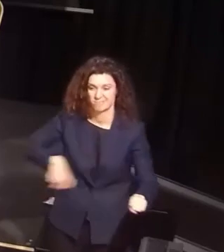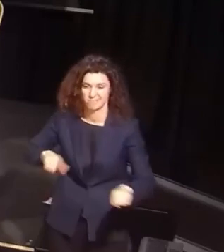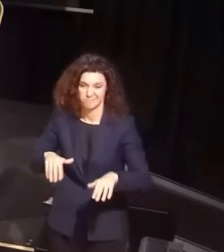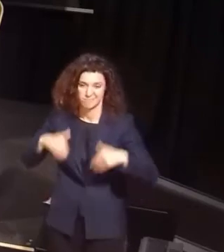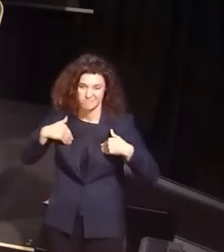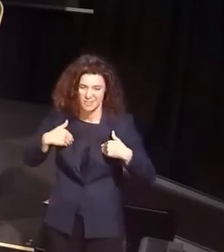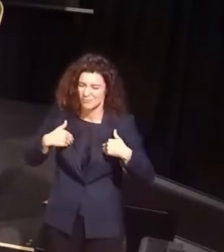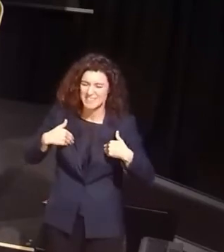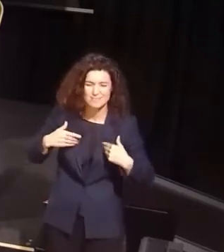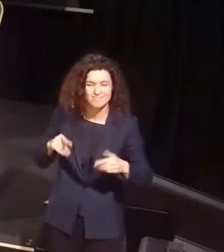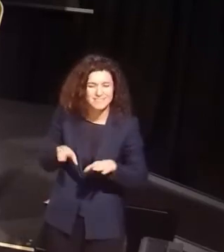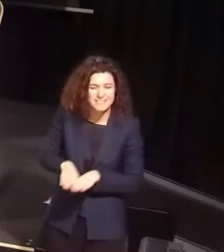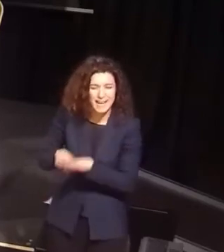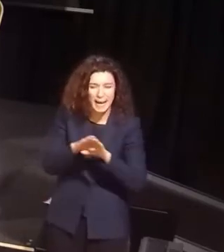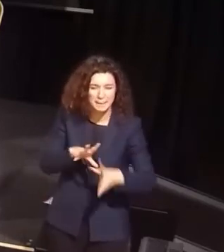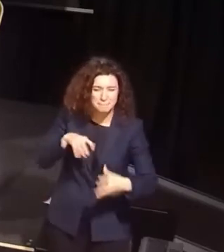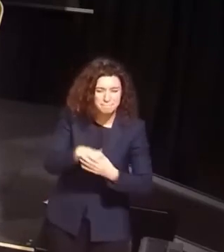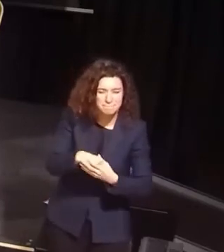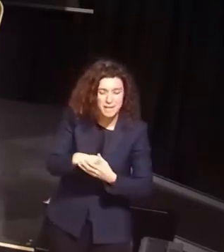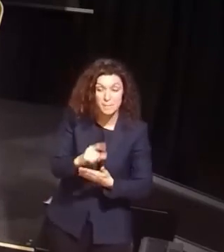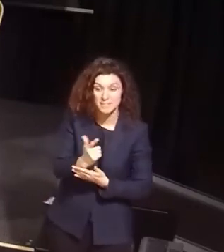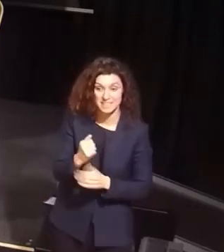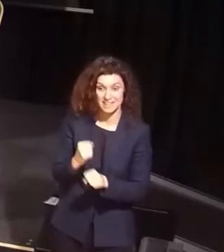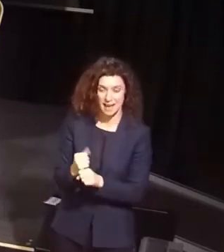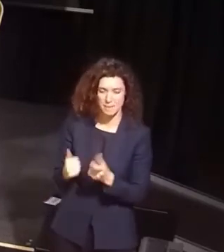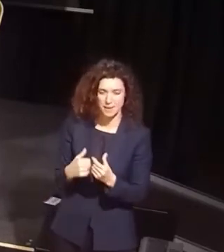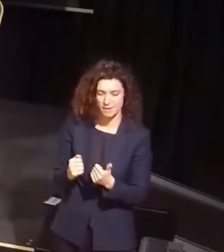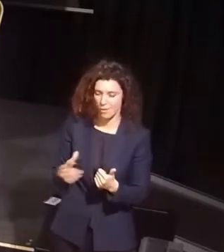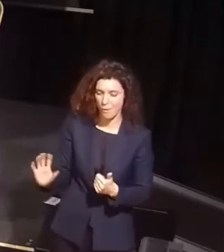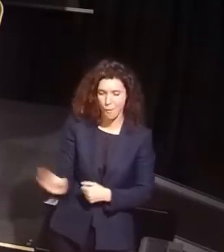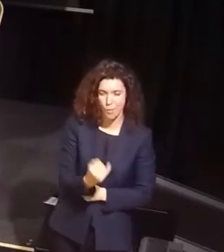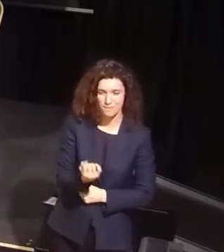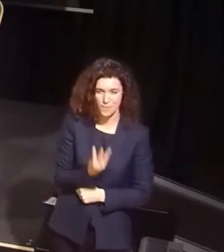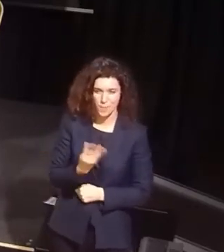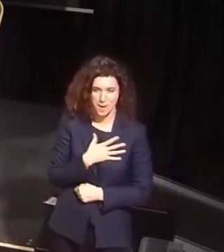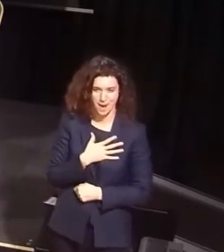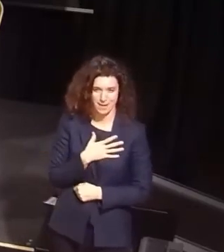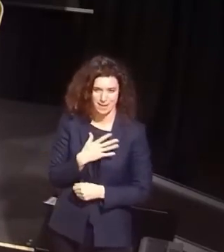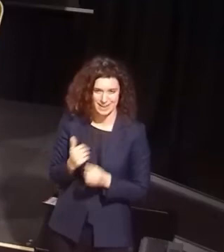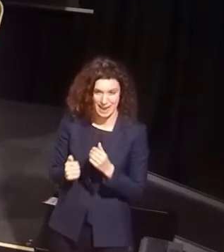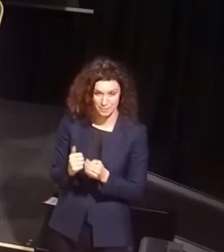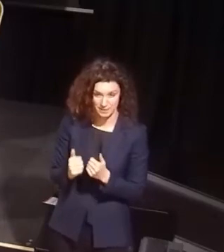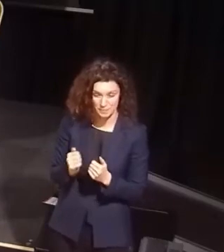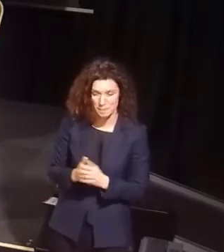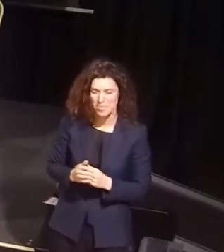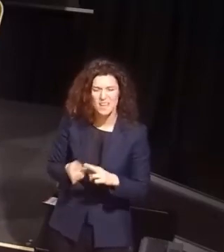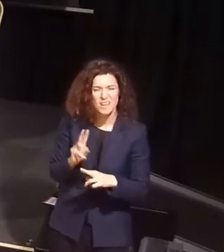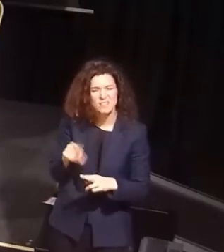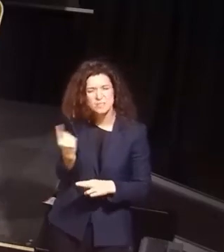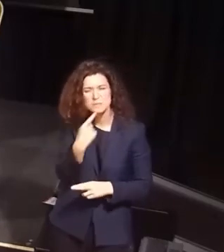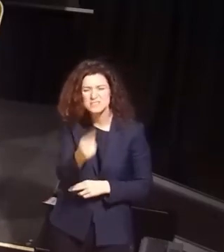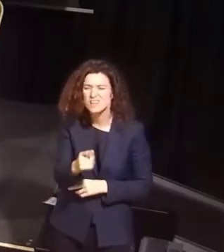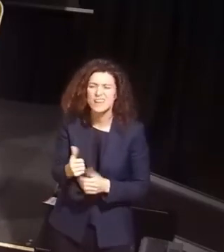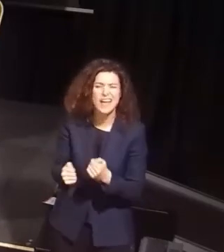Gaming, everybody likes gaming. If there is someone that tells you that there is no point in gaming, or gaming isn't fun,